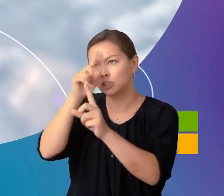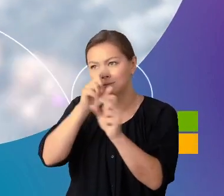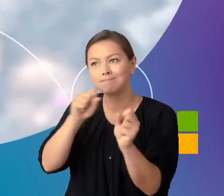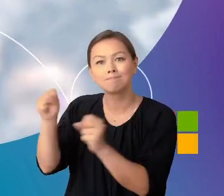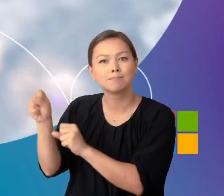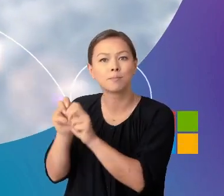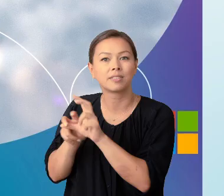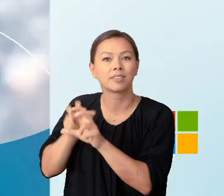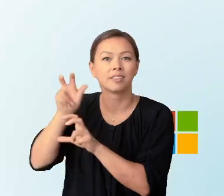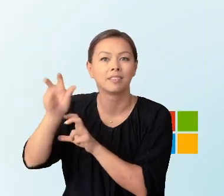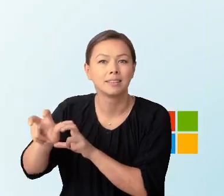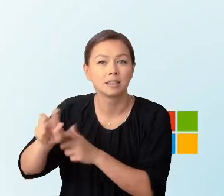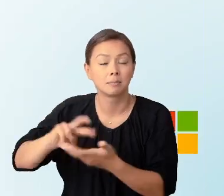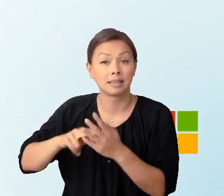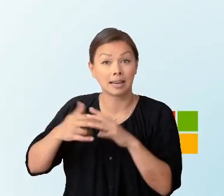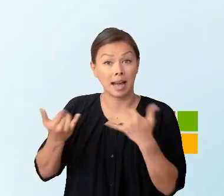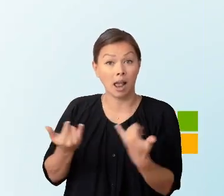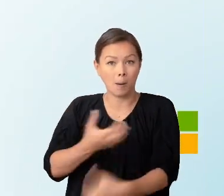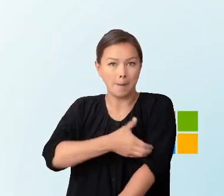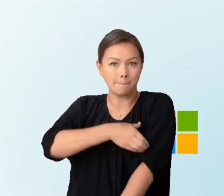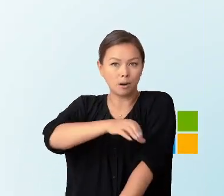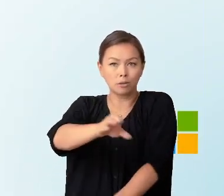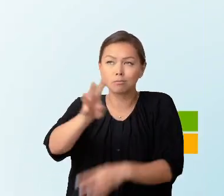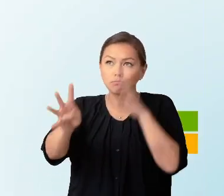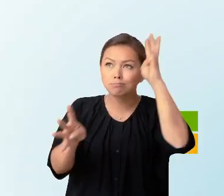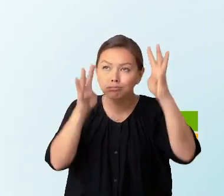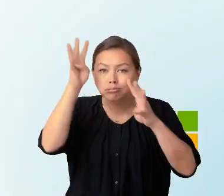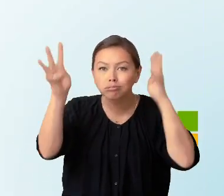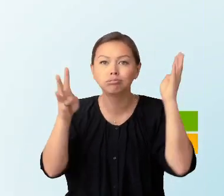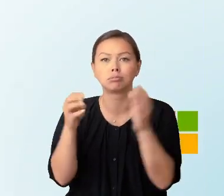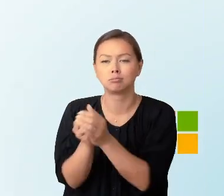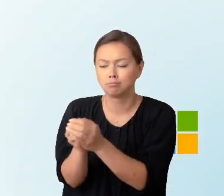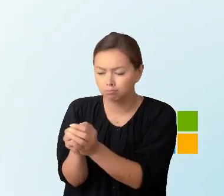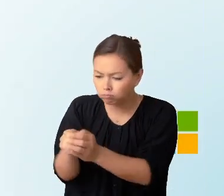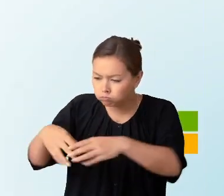and investments, empowering you to innovate, scale, optimize business